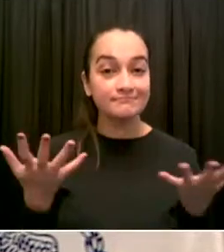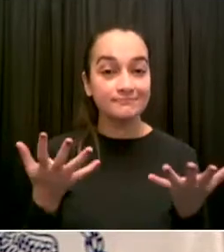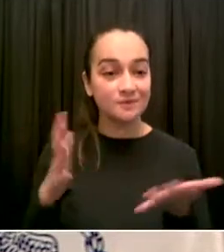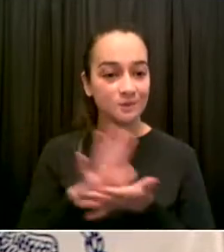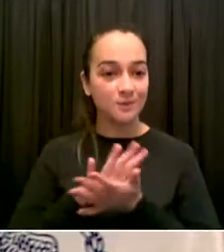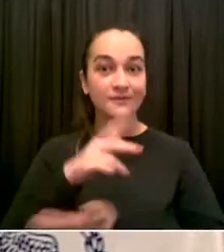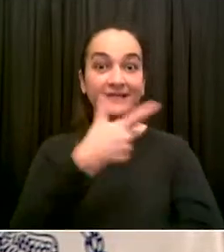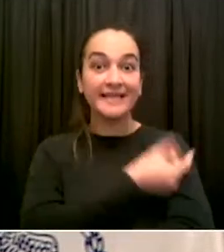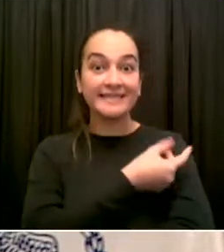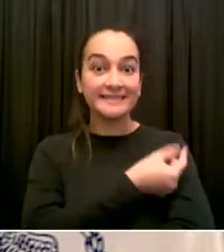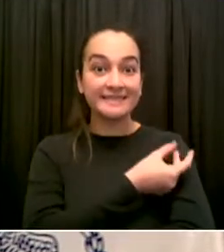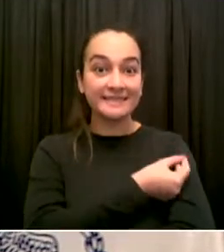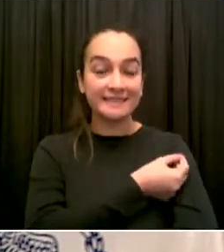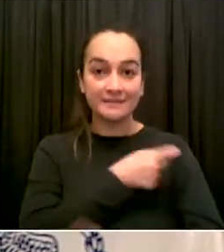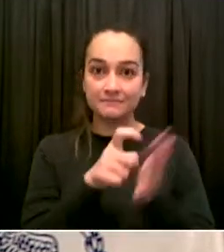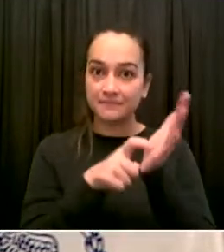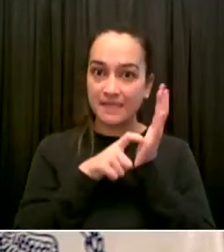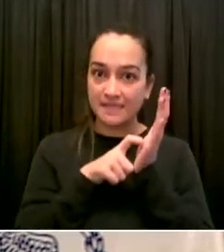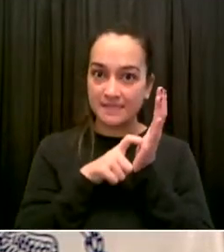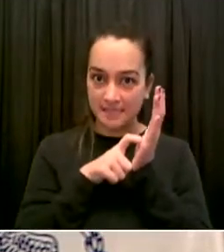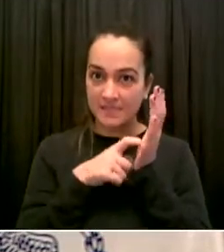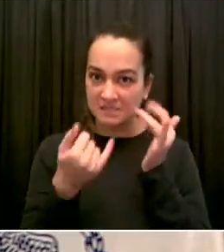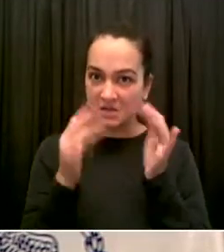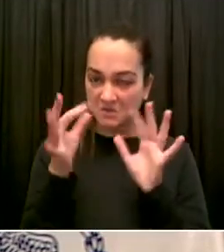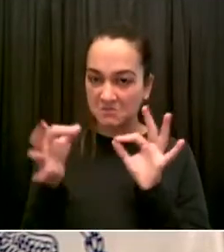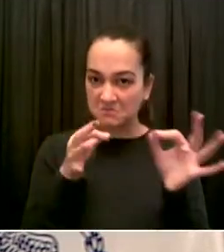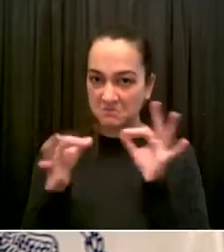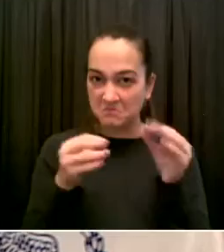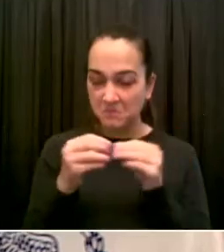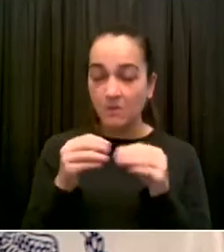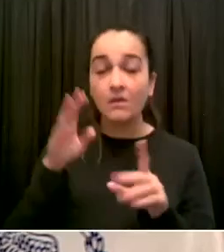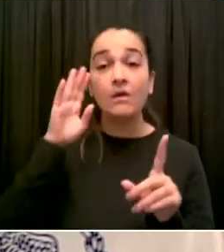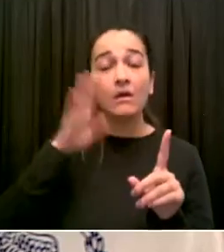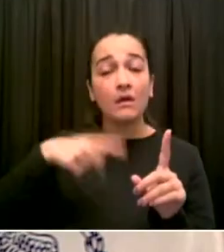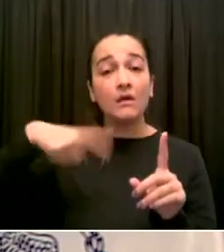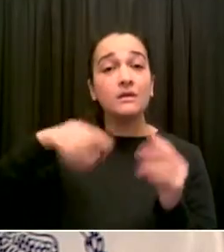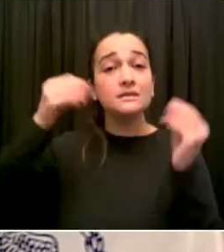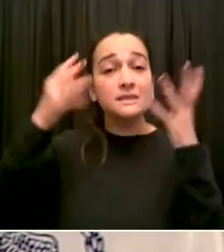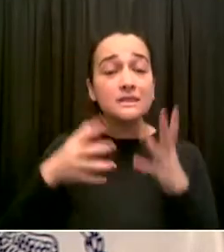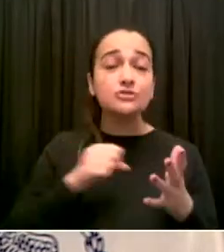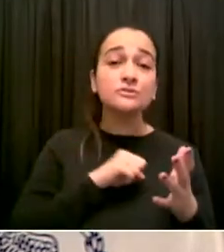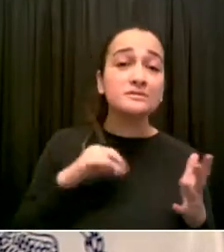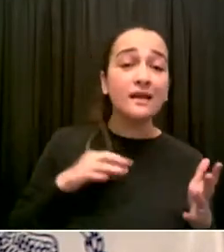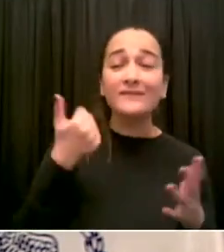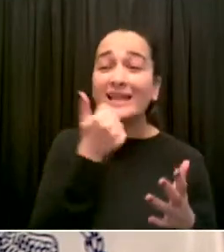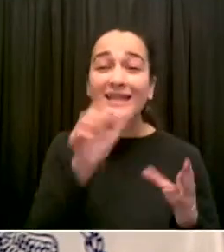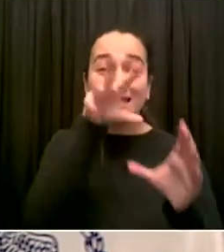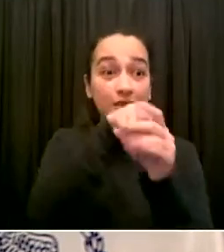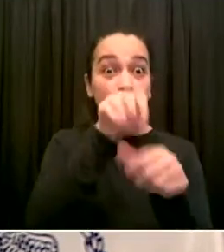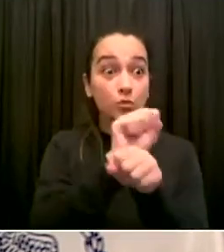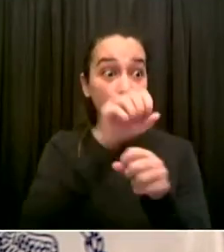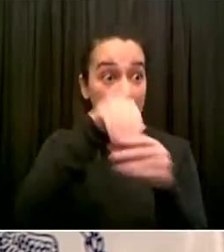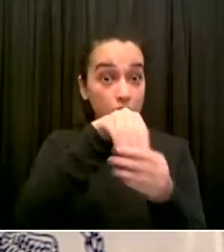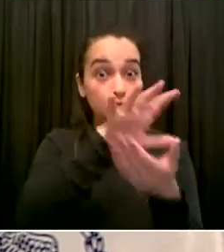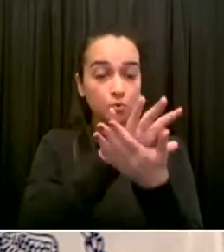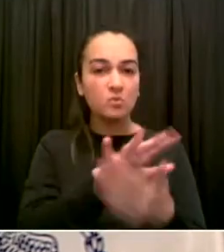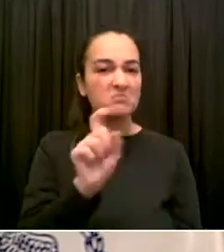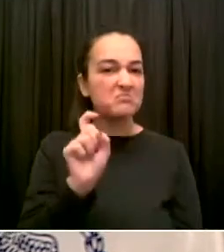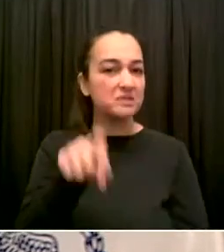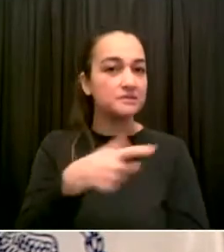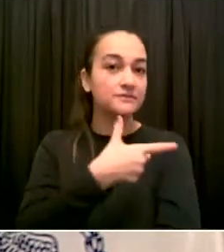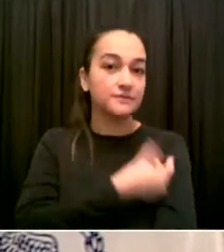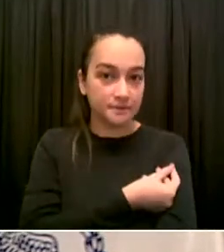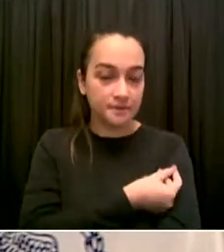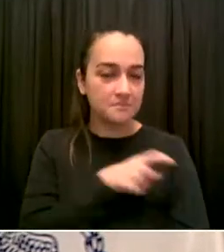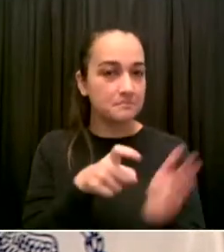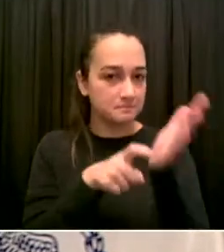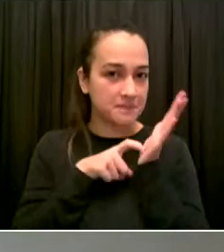ALL THE ADULTS WHO WORK IN OUR